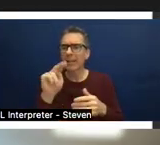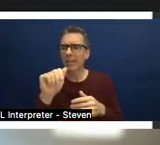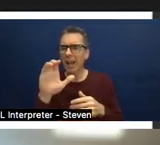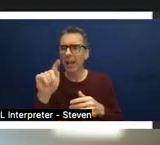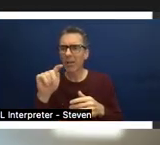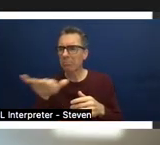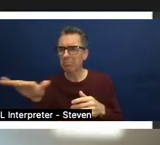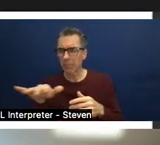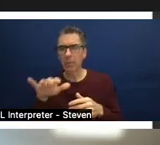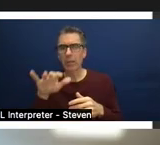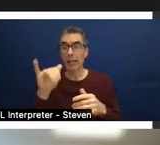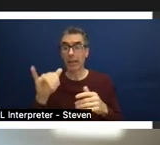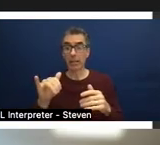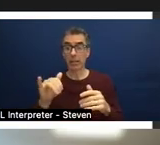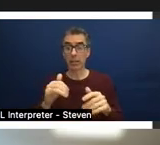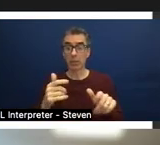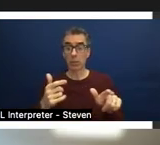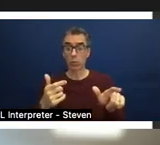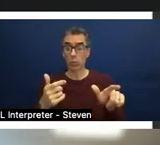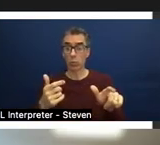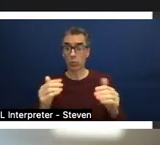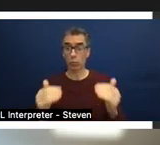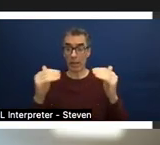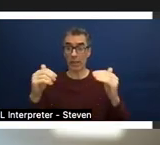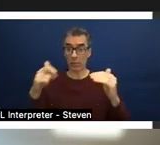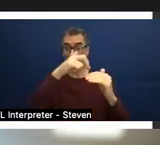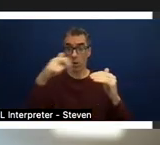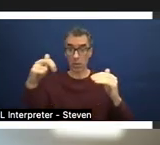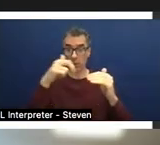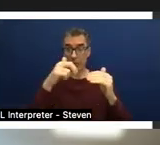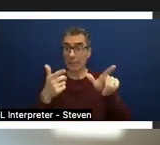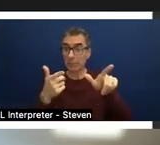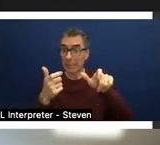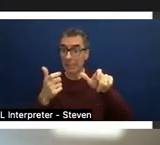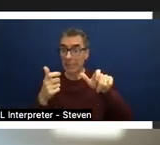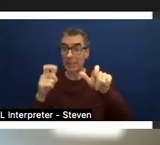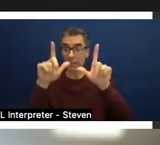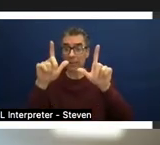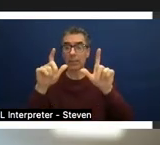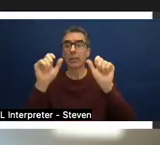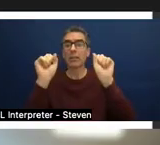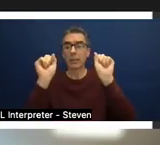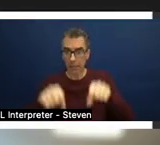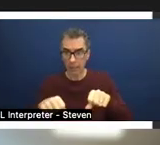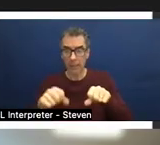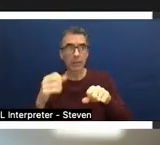raised crosswalk speed stables can be implemented on streets with operating speeds up to 45 miles per hour,